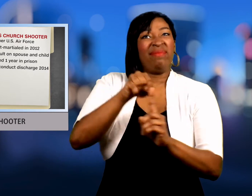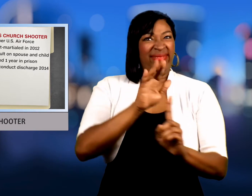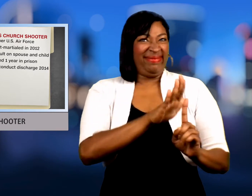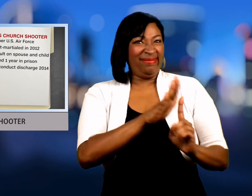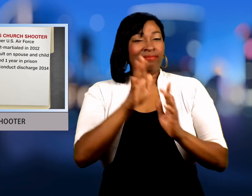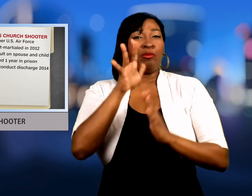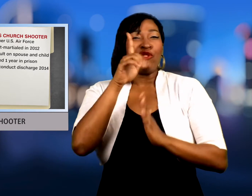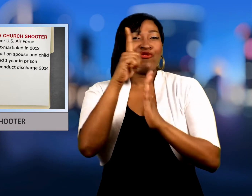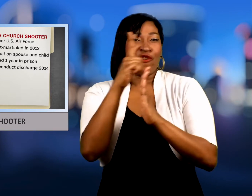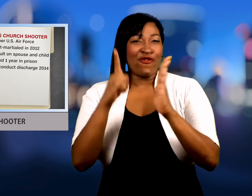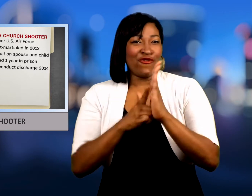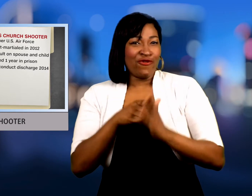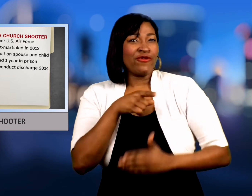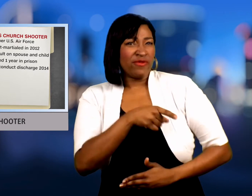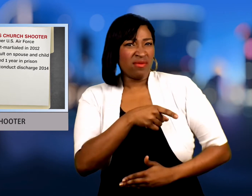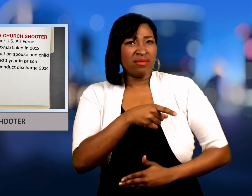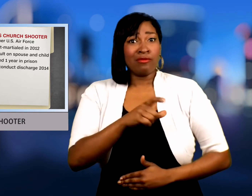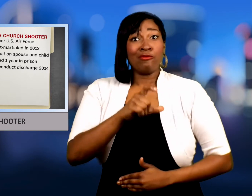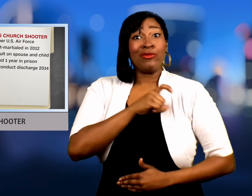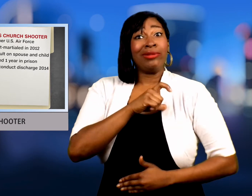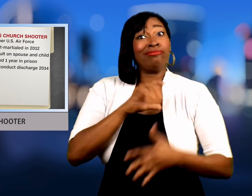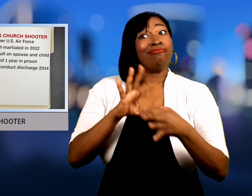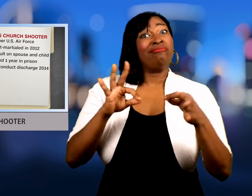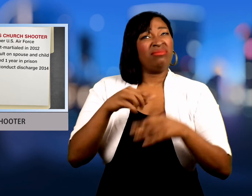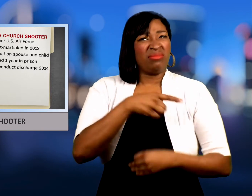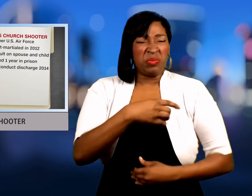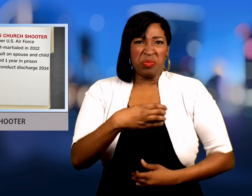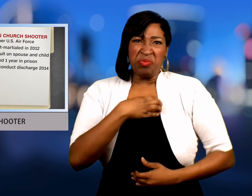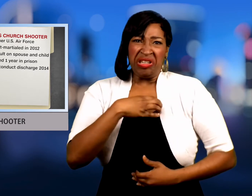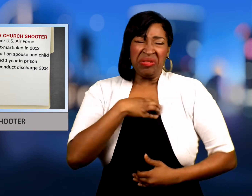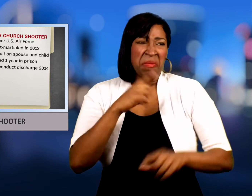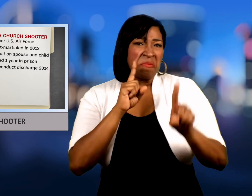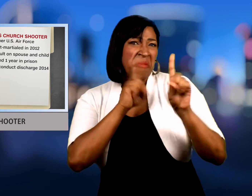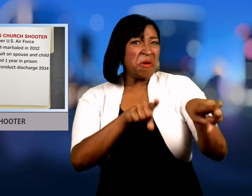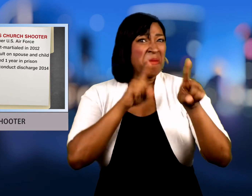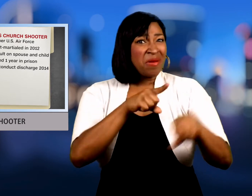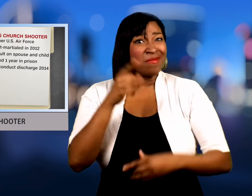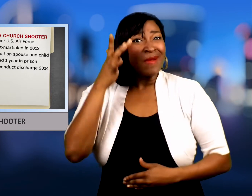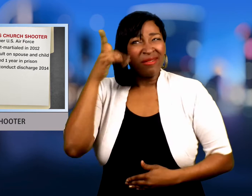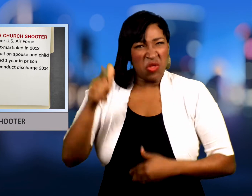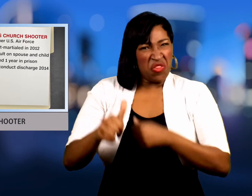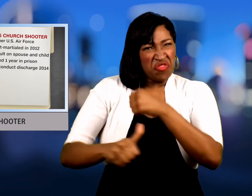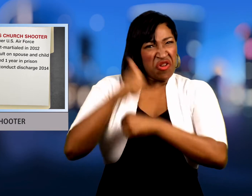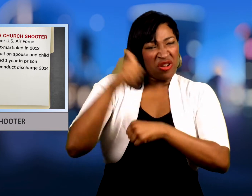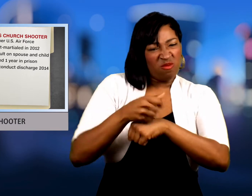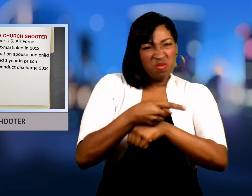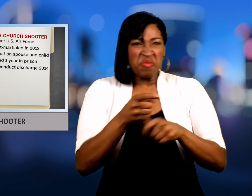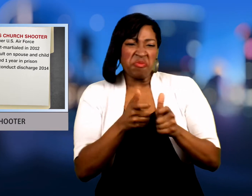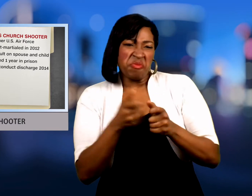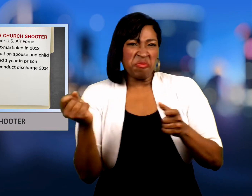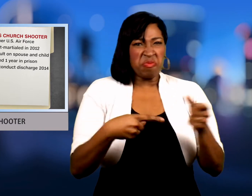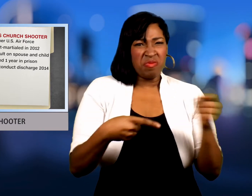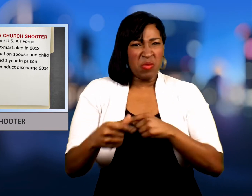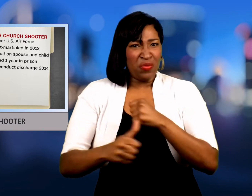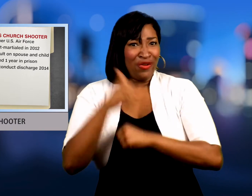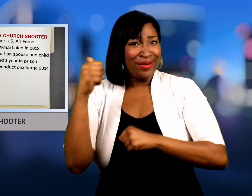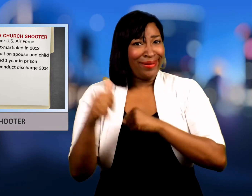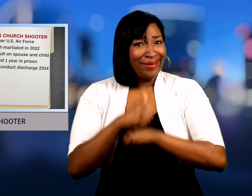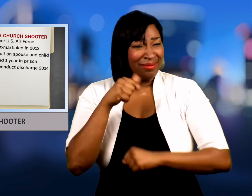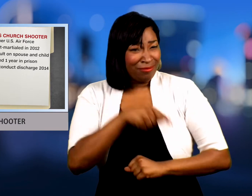text messages to his mother-in-law.